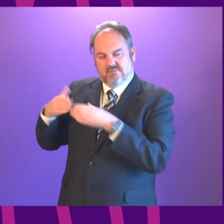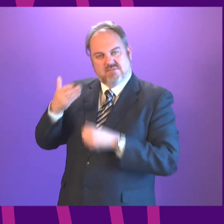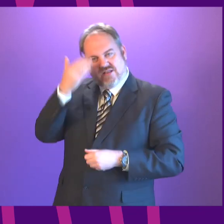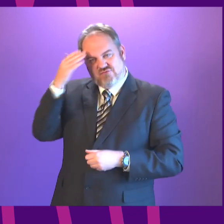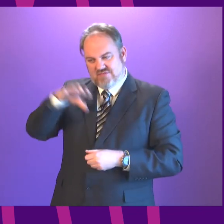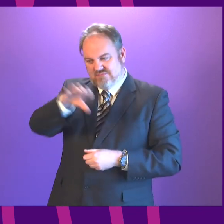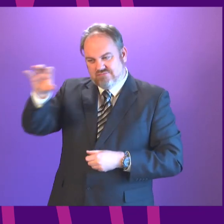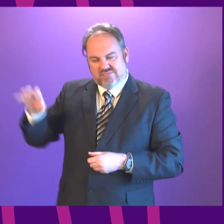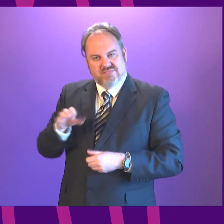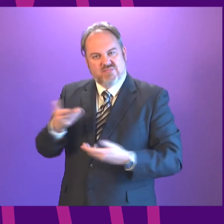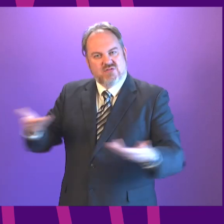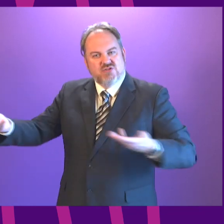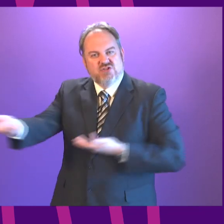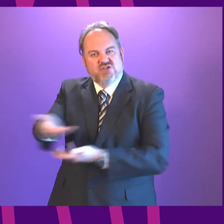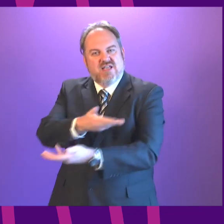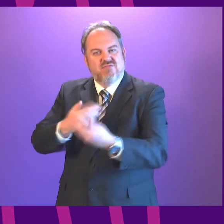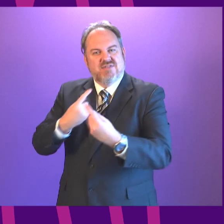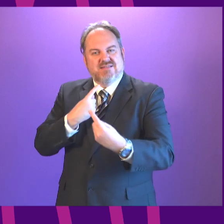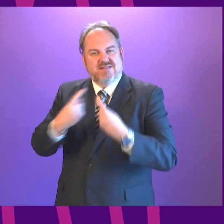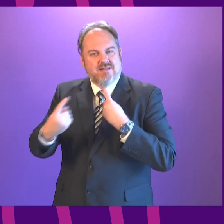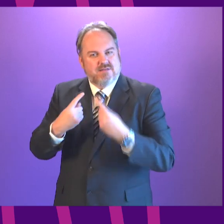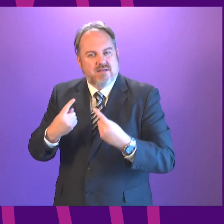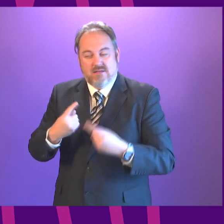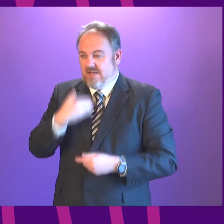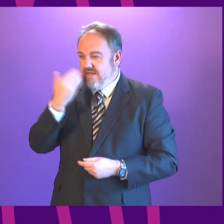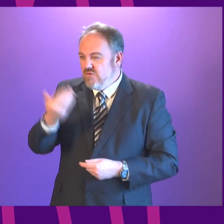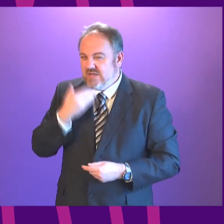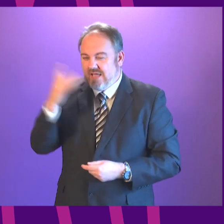data—there is probably not a day goes by when I do not look at the data on its website,